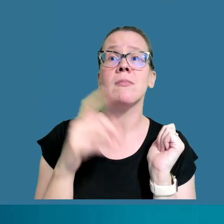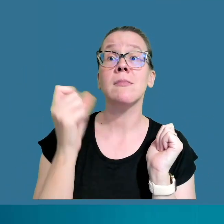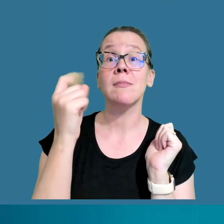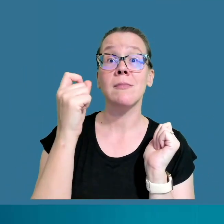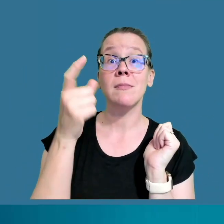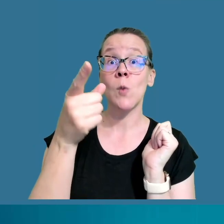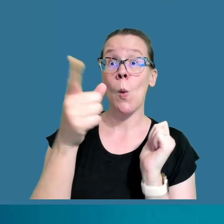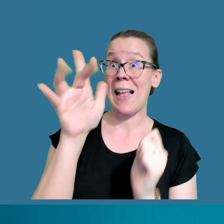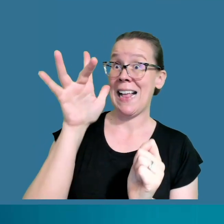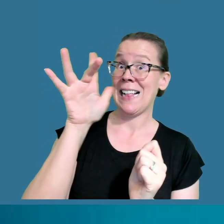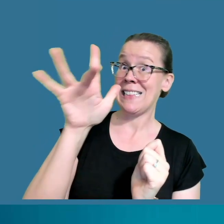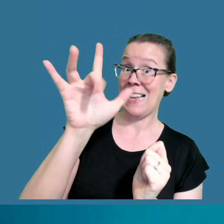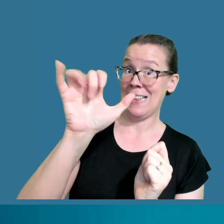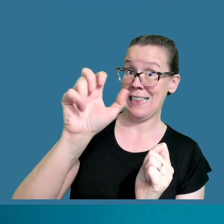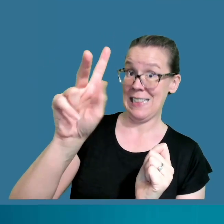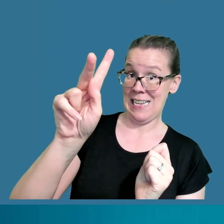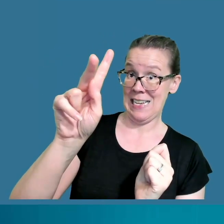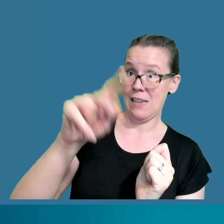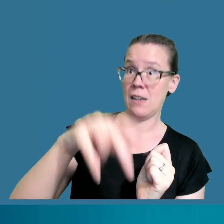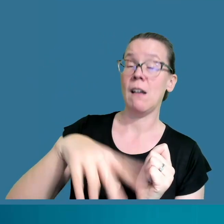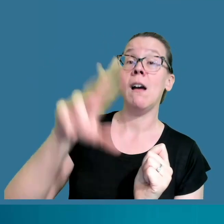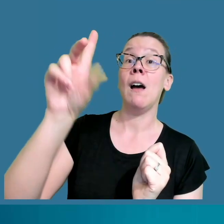Just be sure that if you use it, once you click on the link,